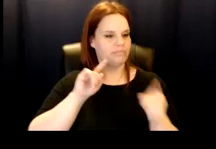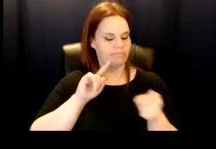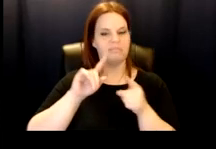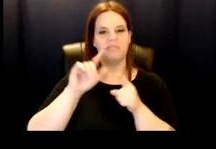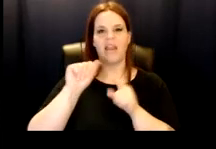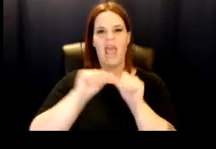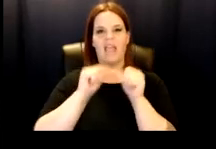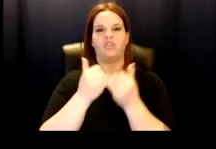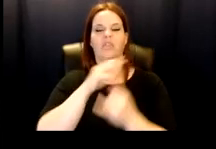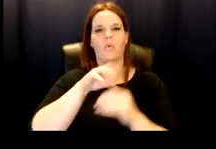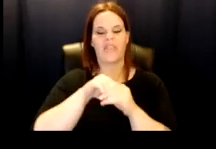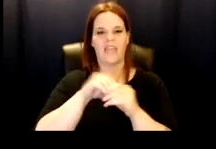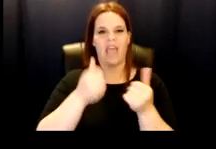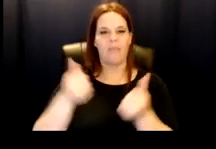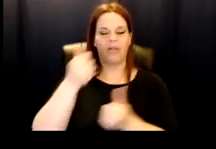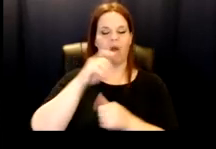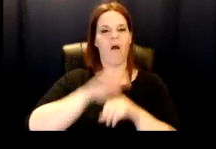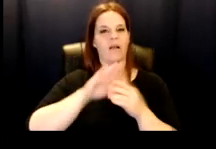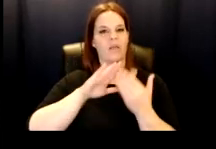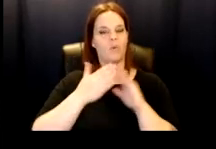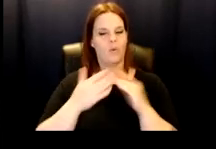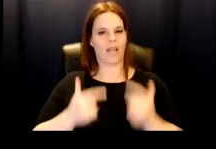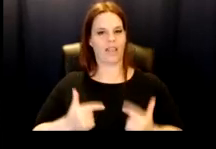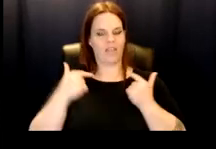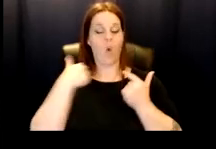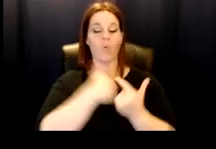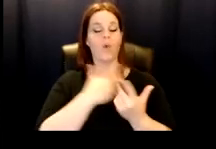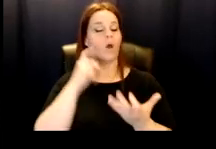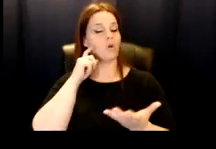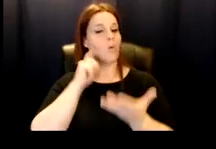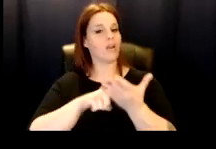within the Administration on Community Living. We' like to acknowledge and thank our funders